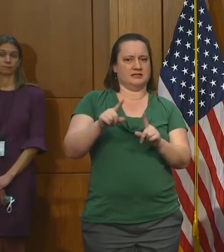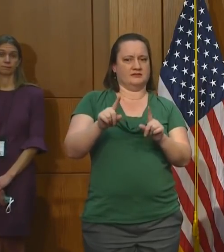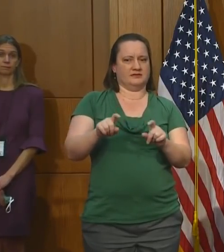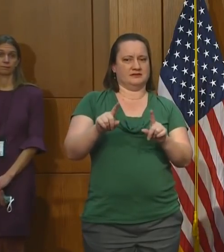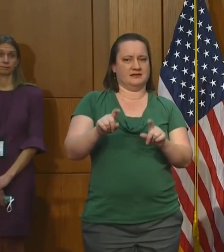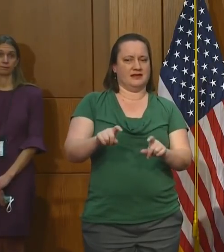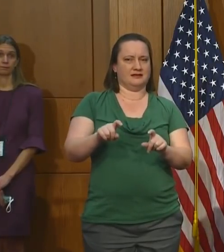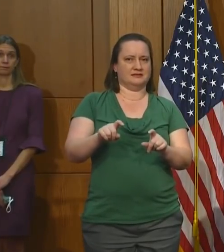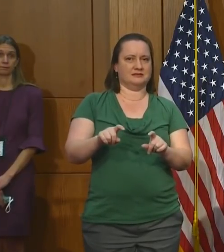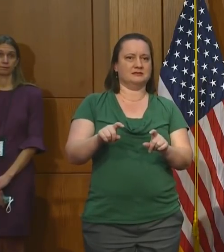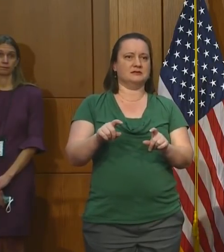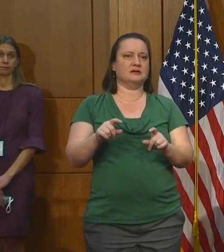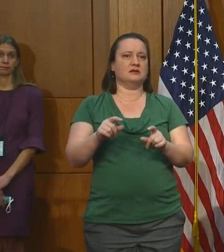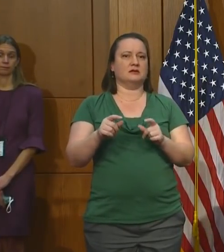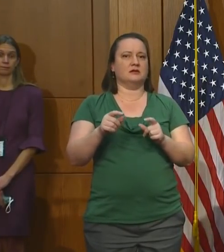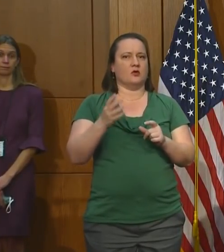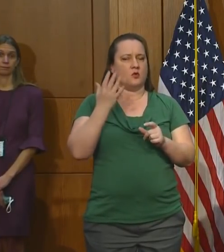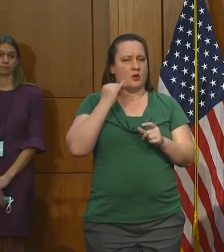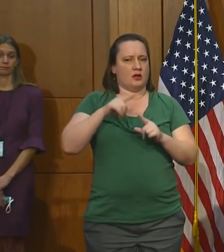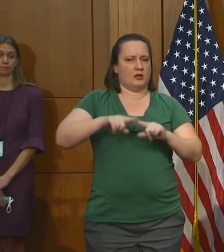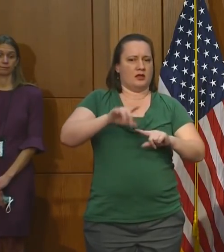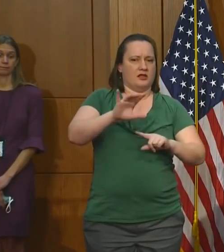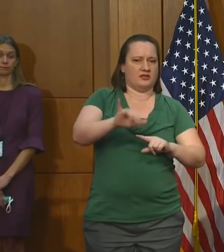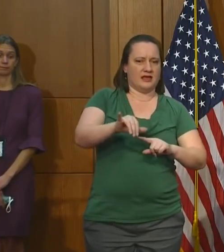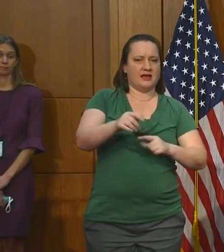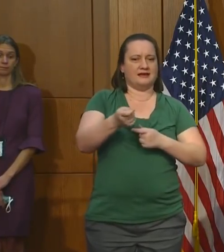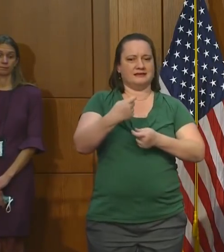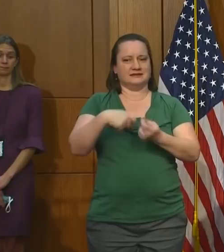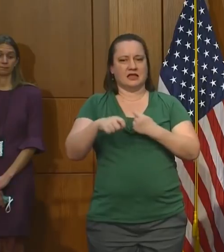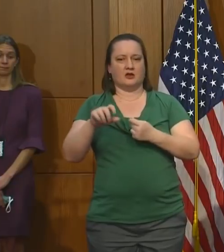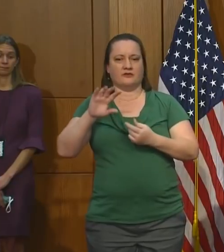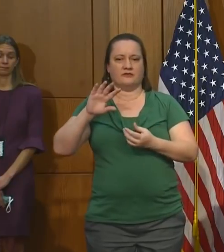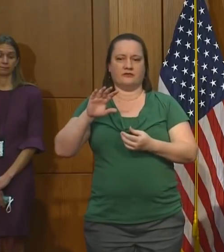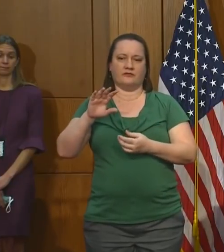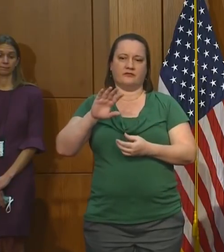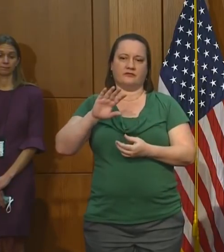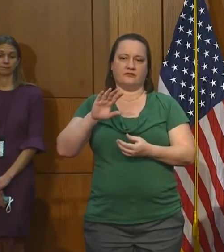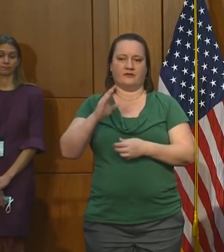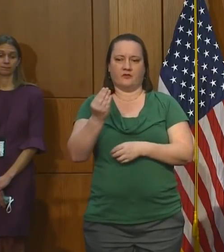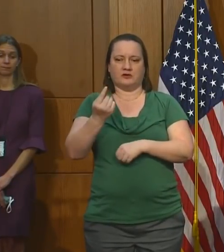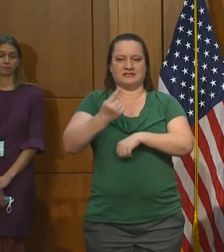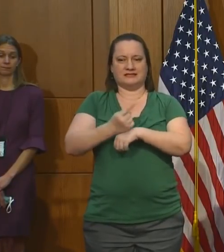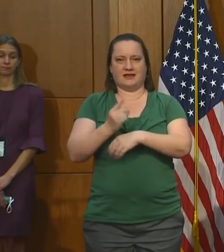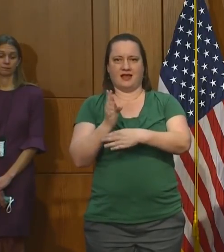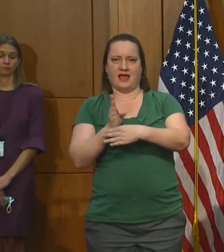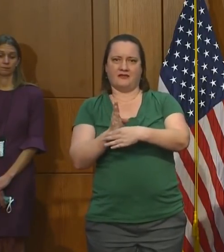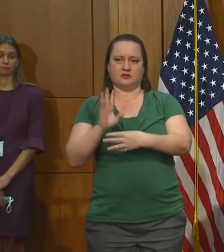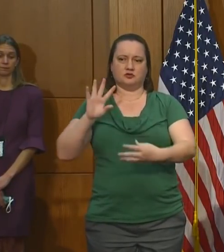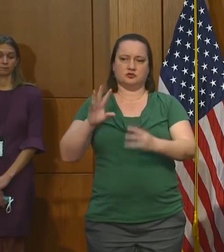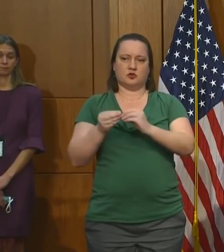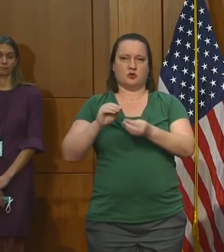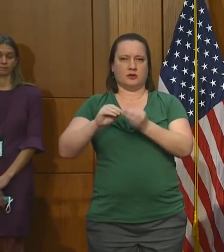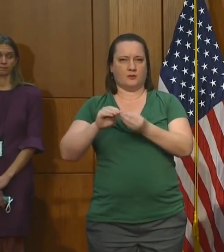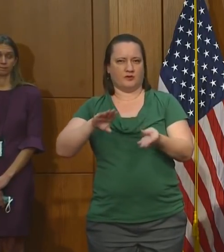ON THE PERCENT POSITIVITY RATE- AND THAT FOURTEEN DAY DECLINE IT AS OPPOSED TO OTHER METRICS LIKE A FOURTEEN DAY DECLINE IN